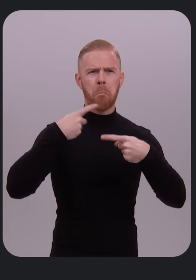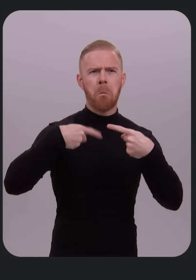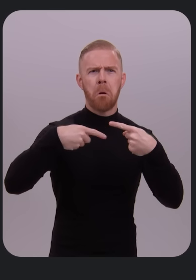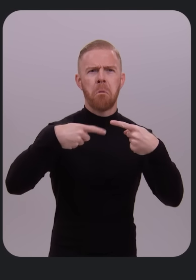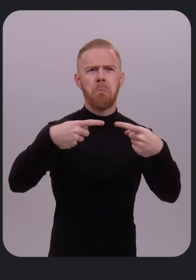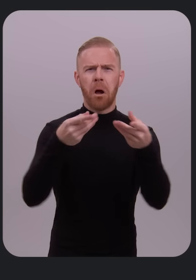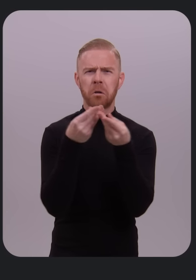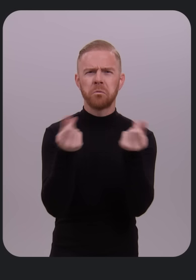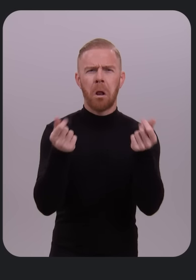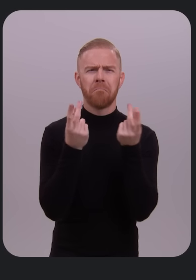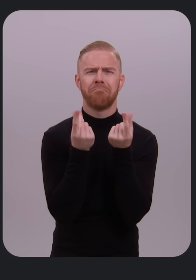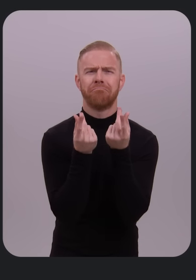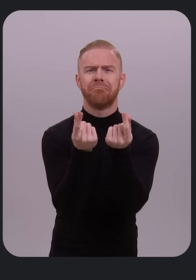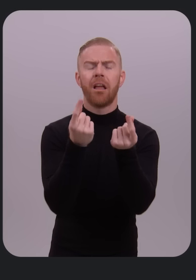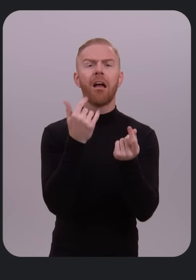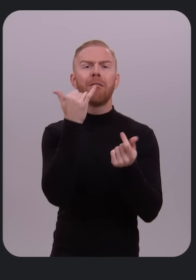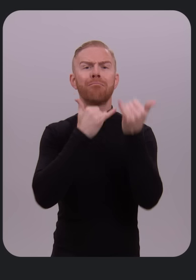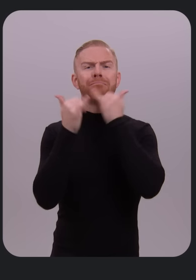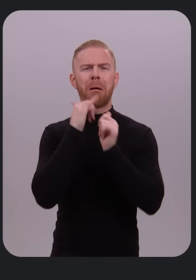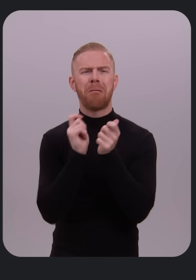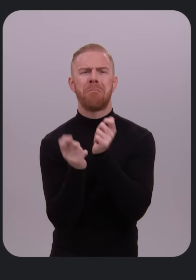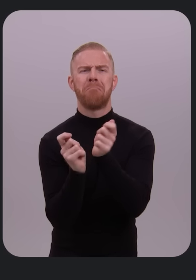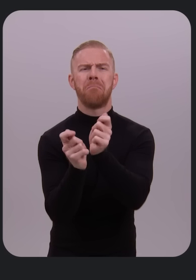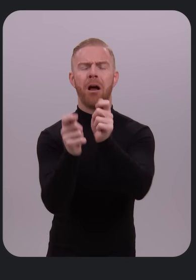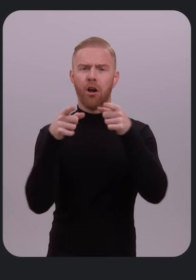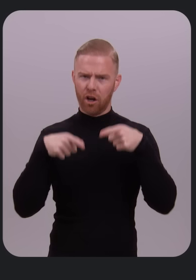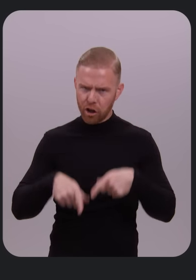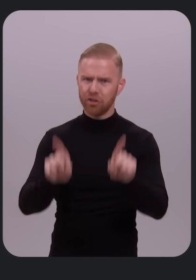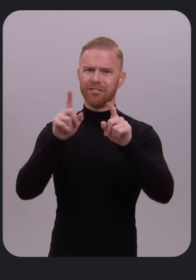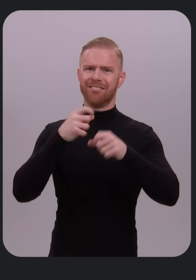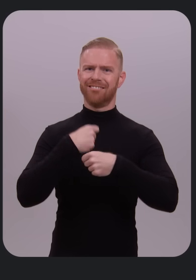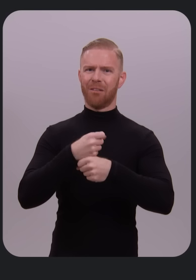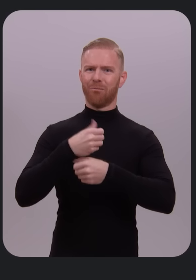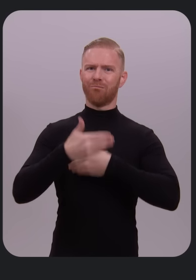and error correct during the generation process.